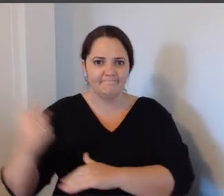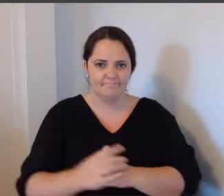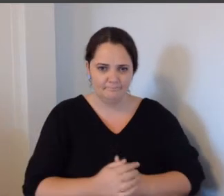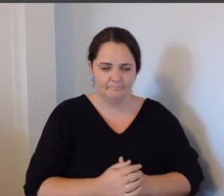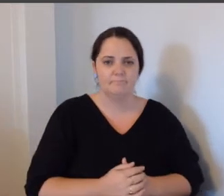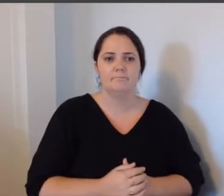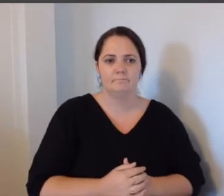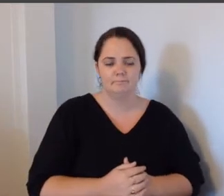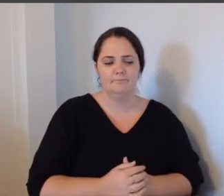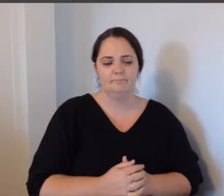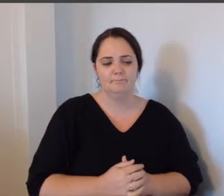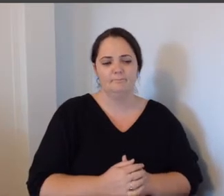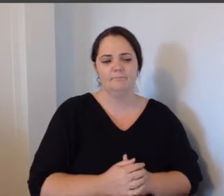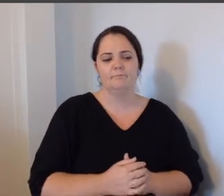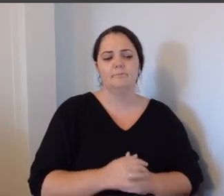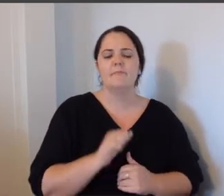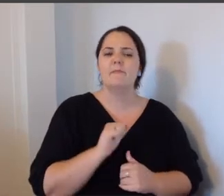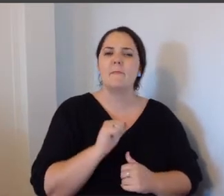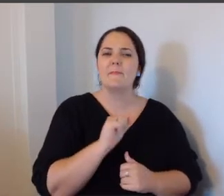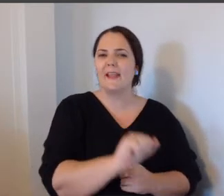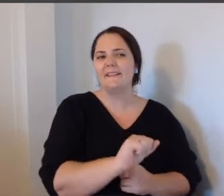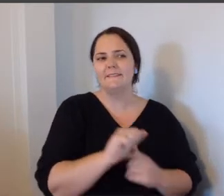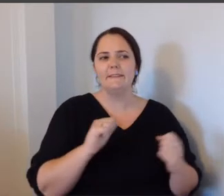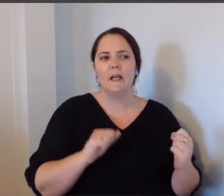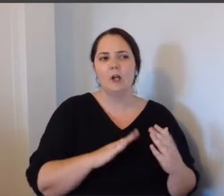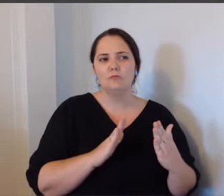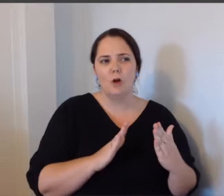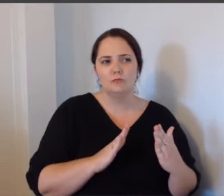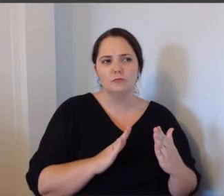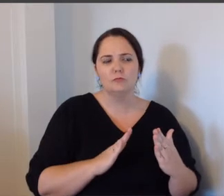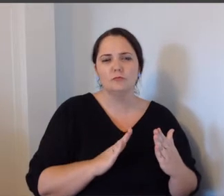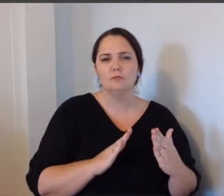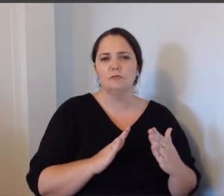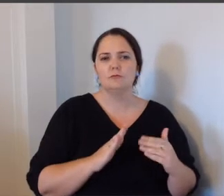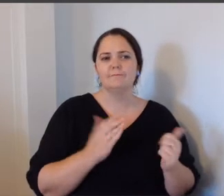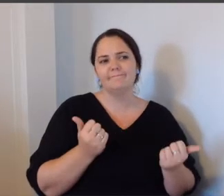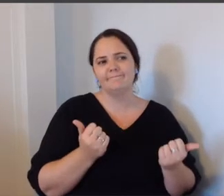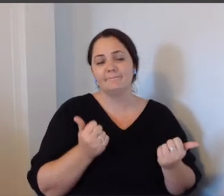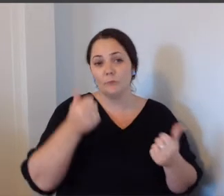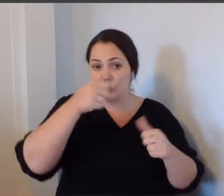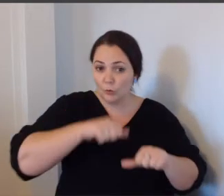Now, Vasari pursued a biobiographical approach and so he was more accurate about the artists